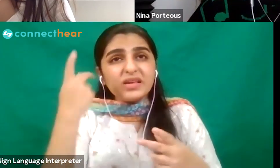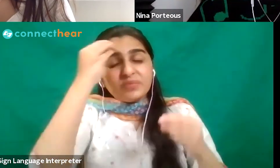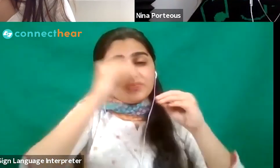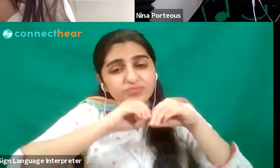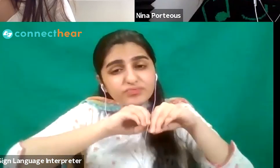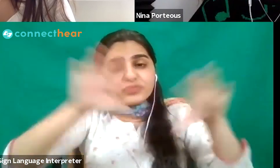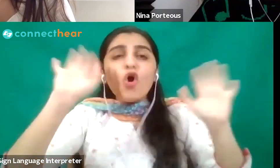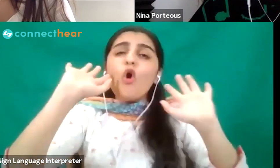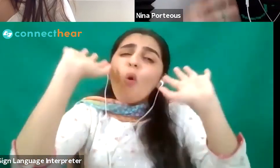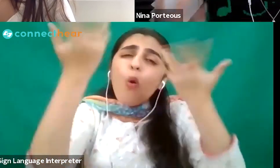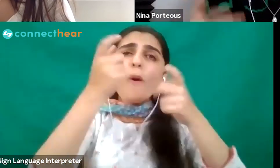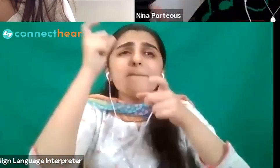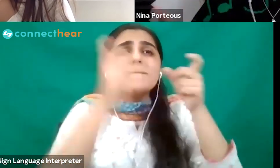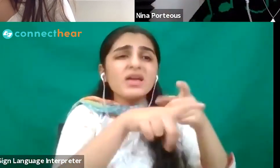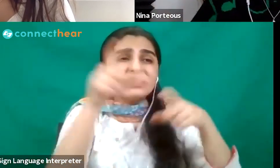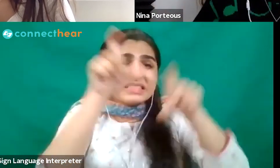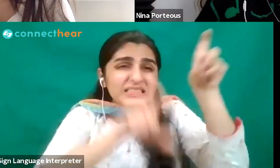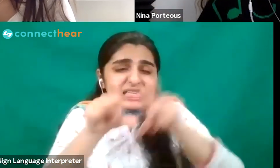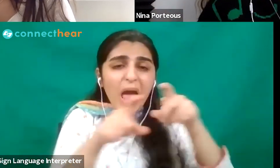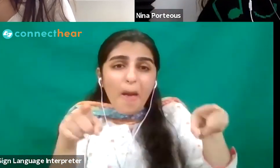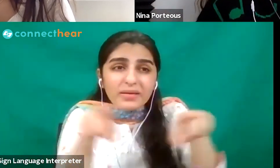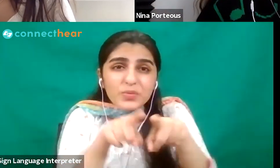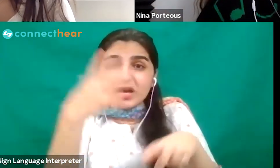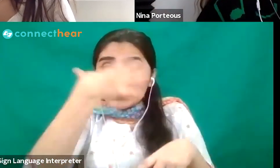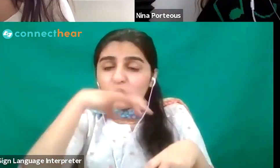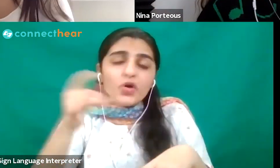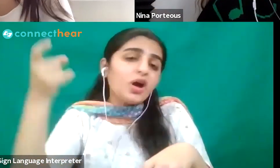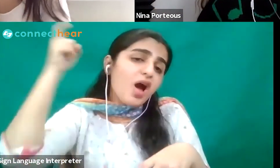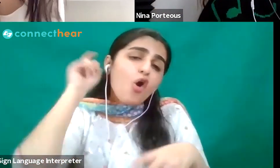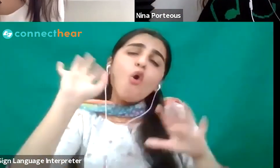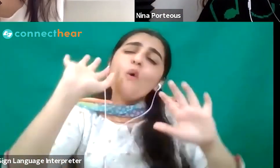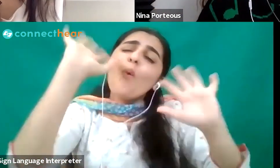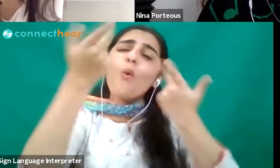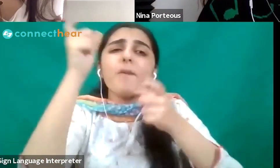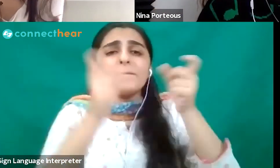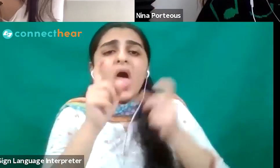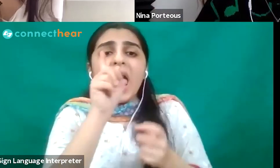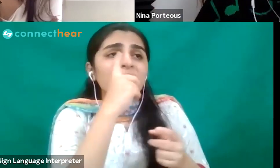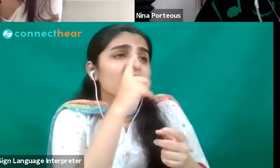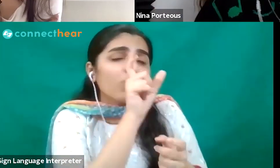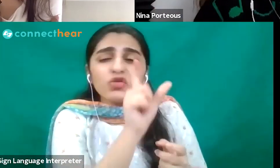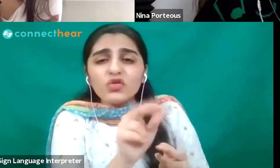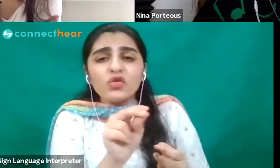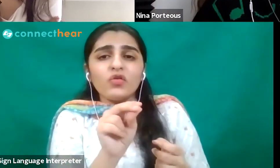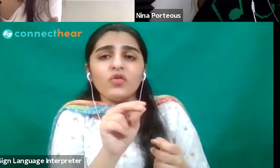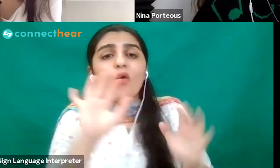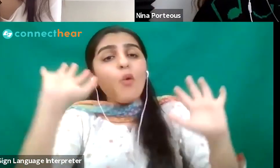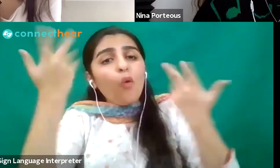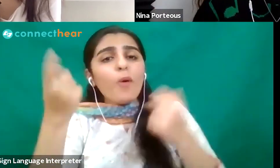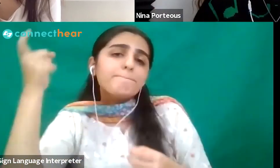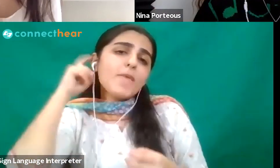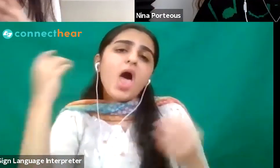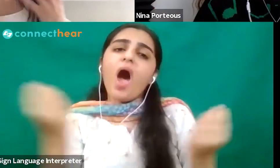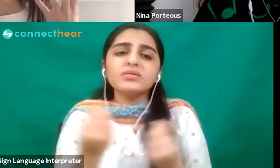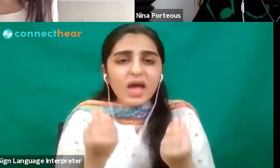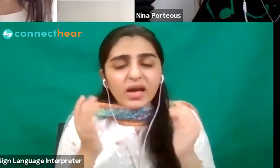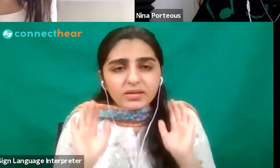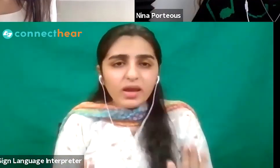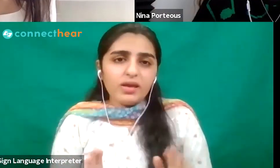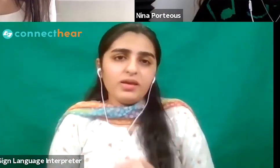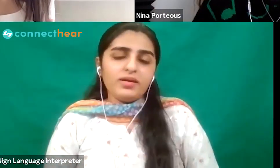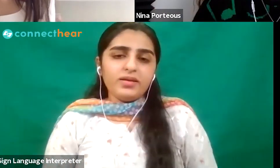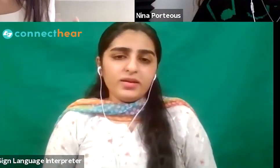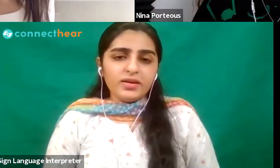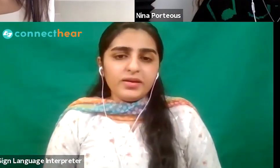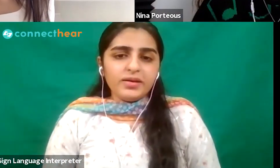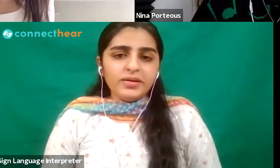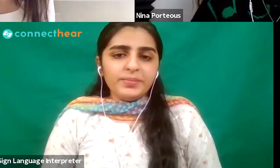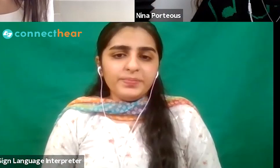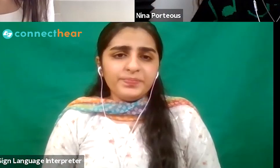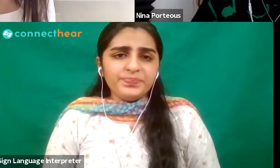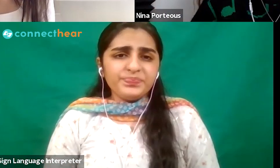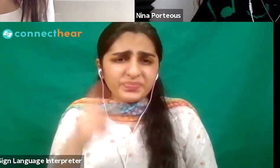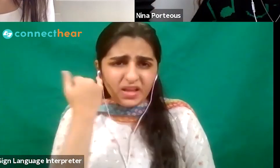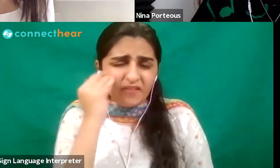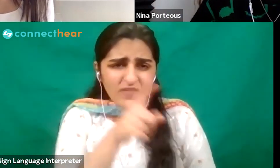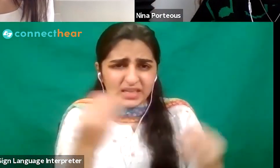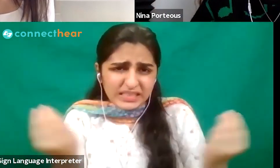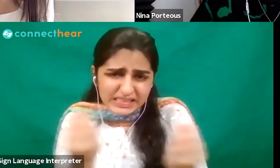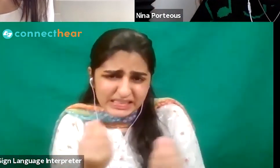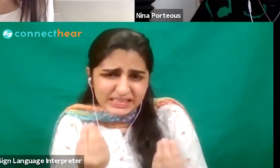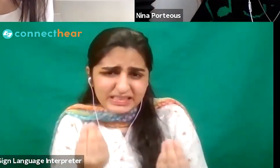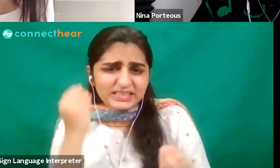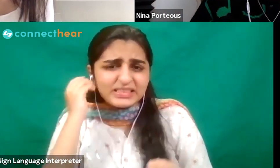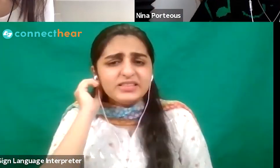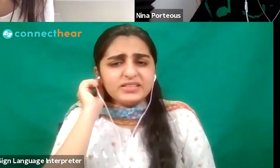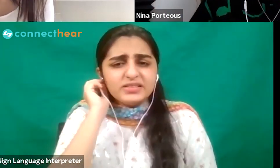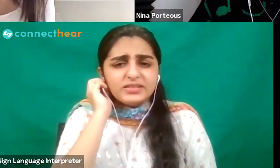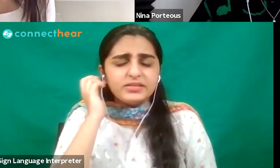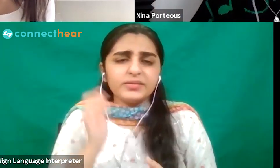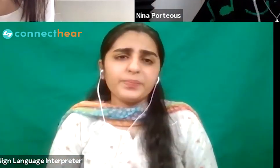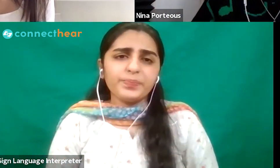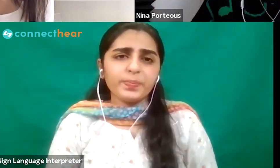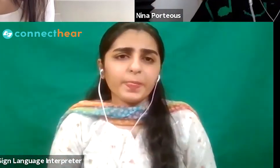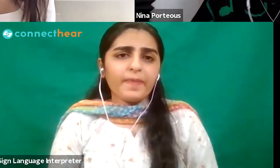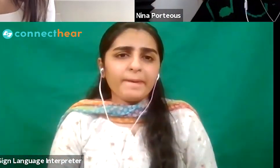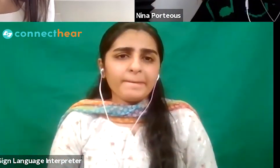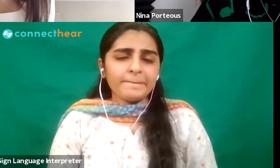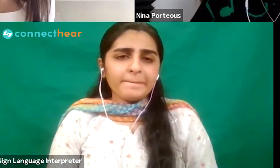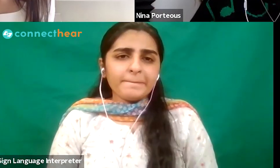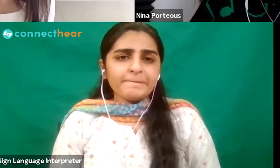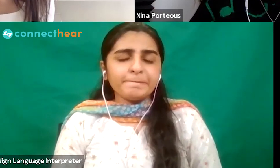And I think, on the other hand is really good to have like that inclusive city in the industry as well because I know for me like I'm very I'm a fashion person I love kind of like just the nicely and like I used to work in the fashion industry as well.